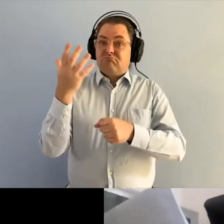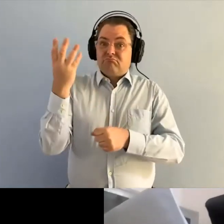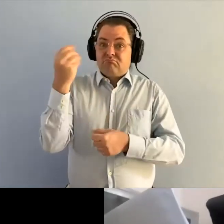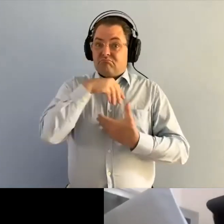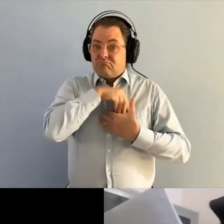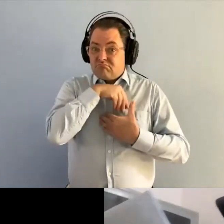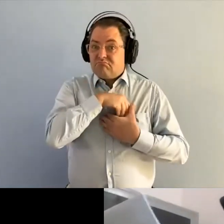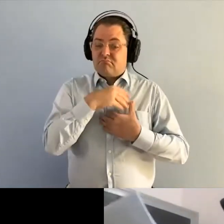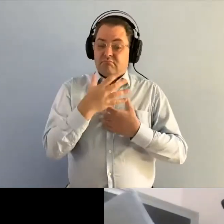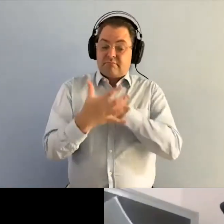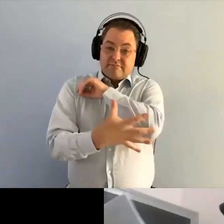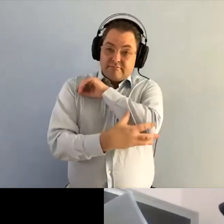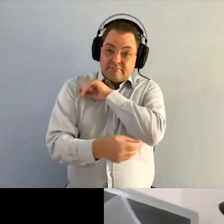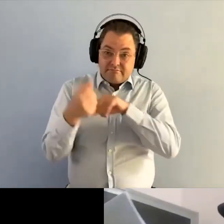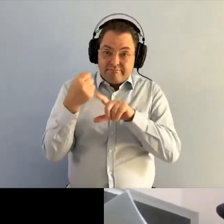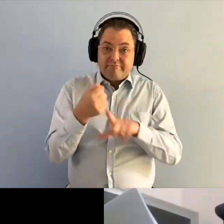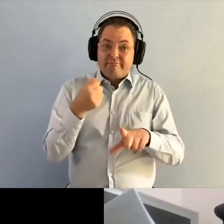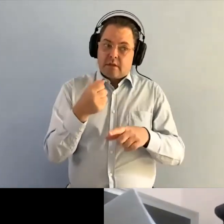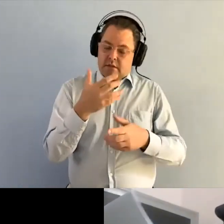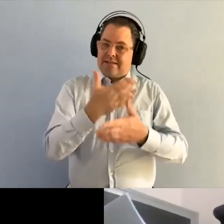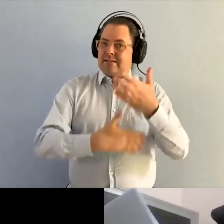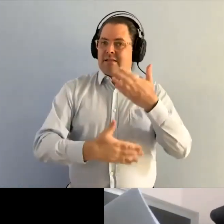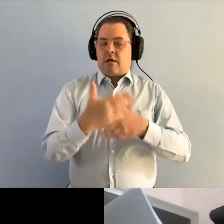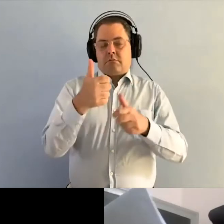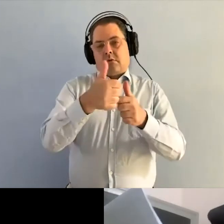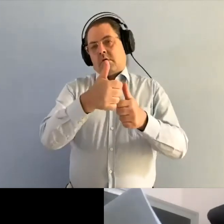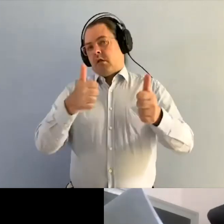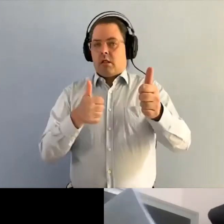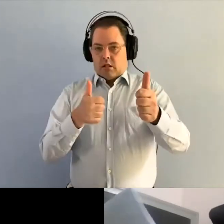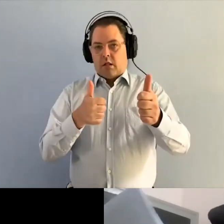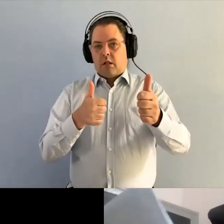that, various socioeconomic impact are also